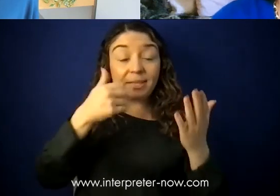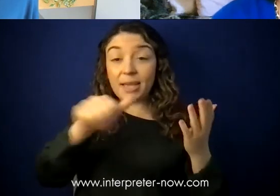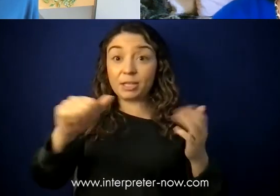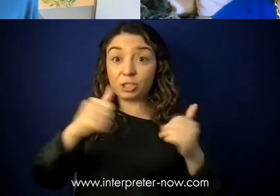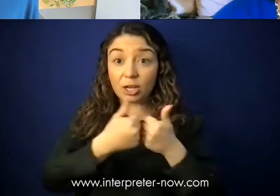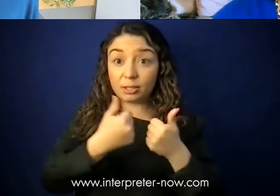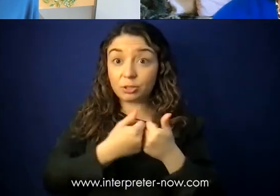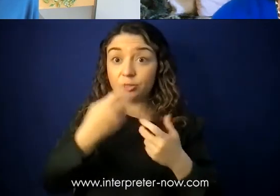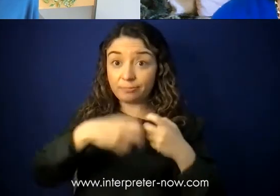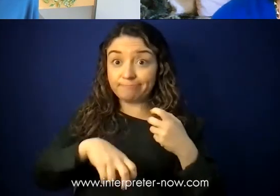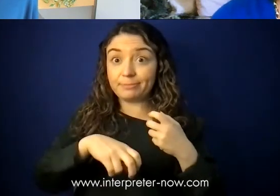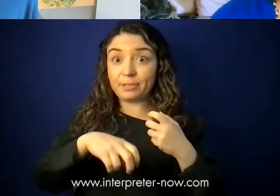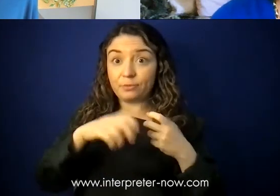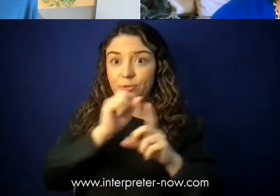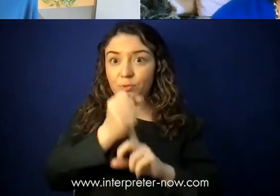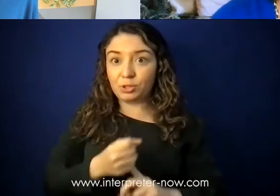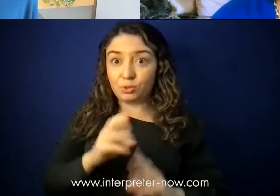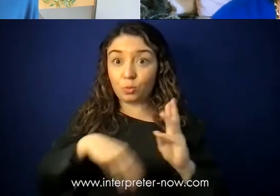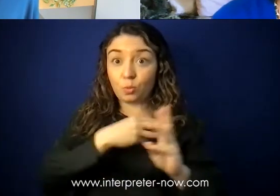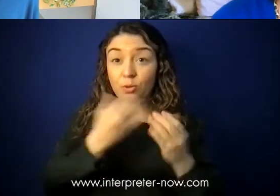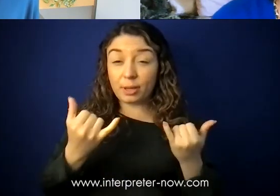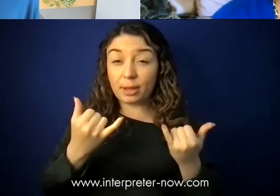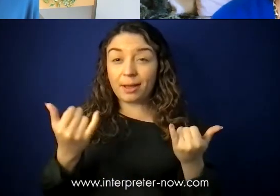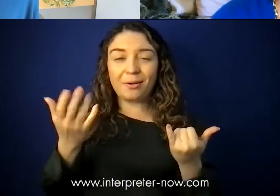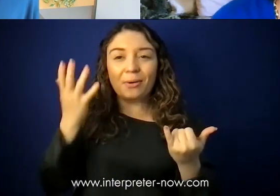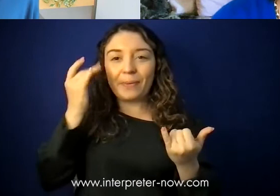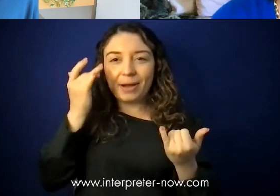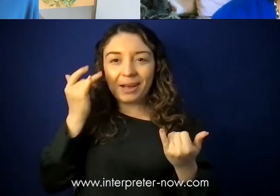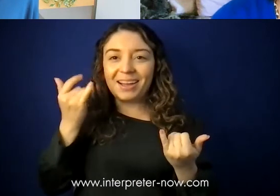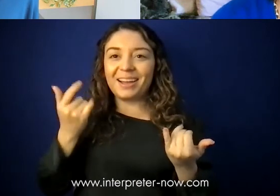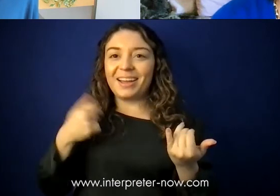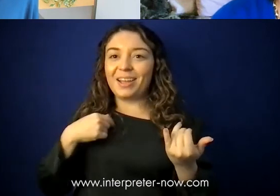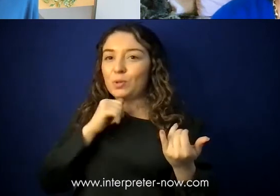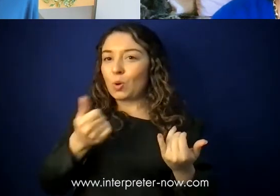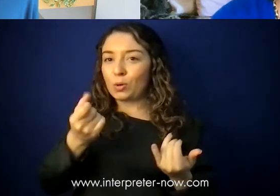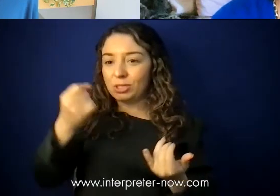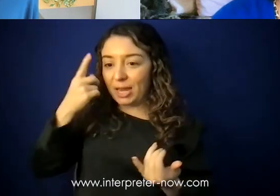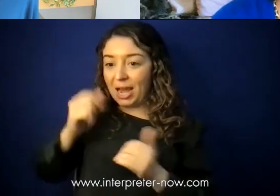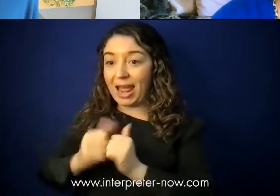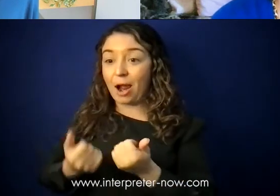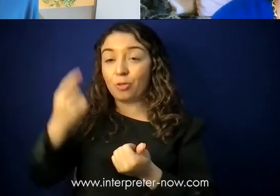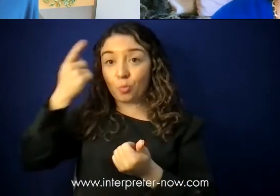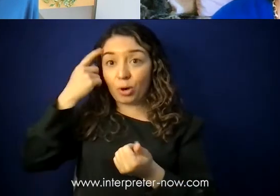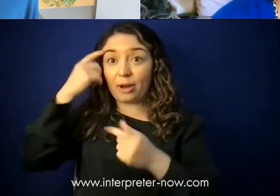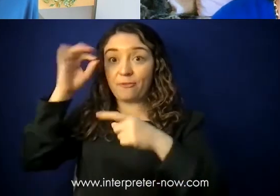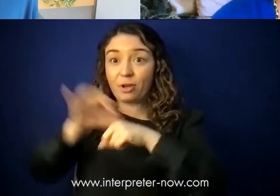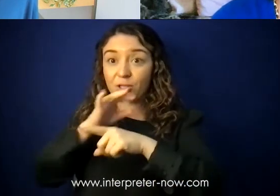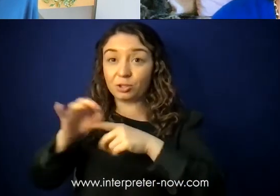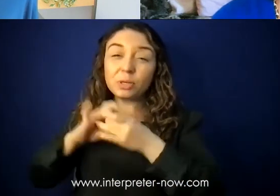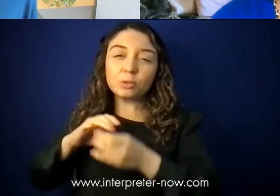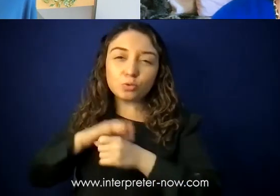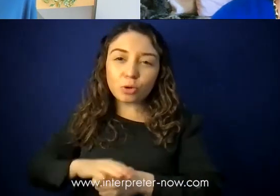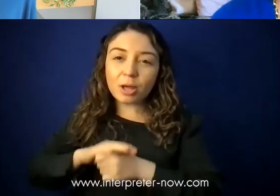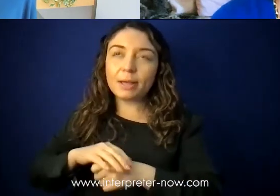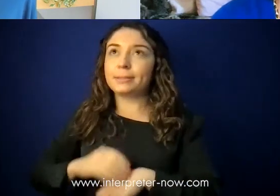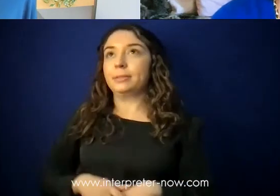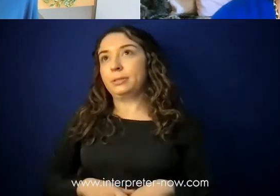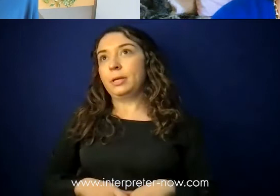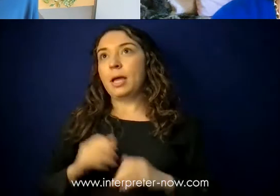world right now – is that we don't understand how our brains work around stress and how